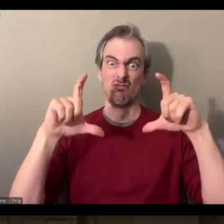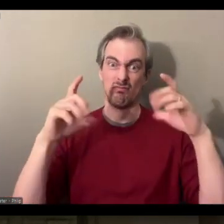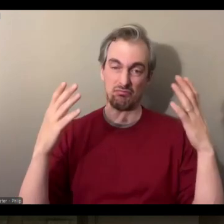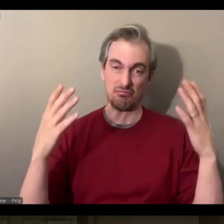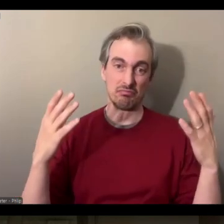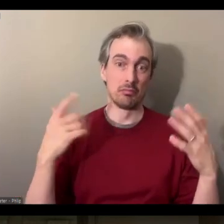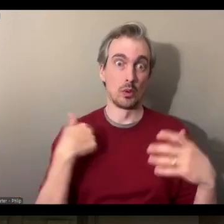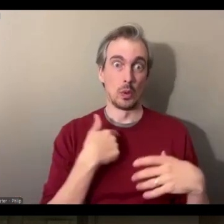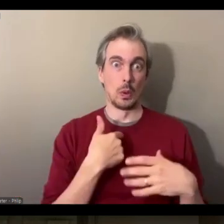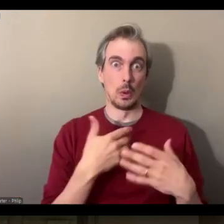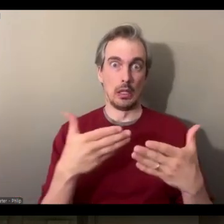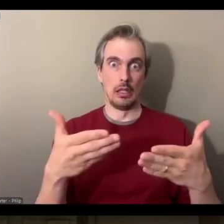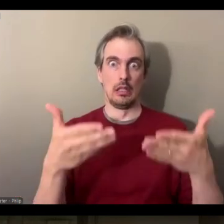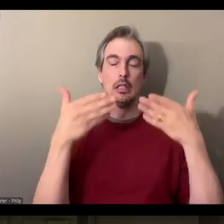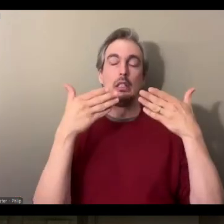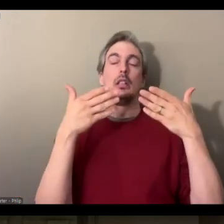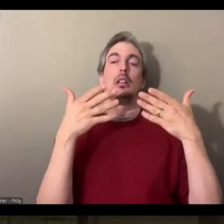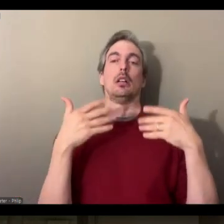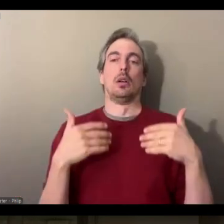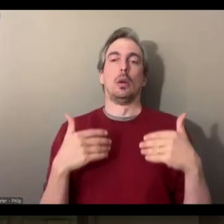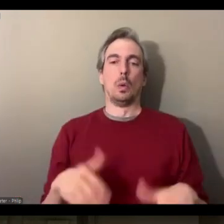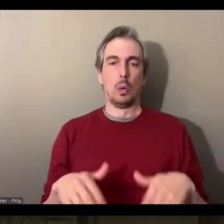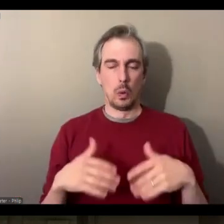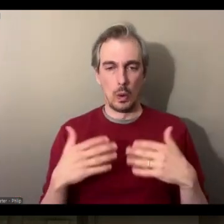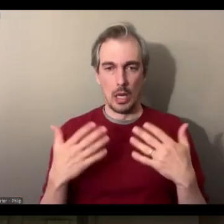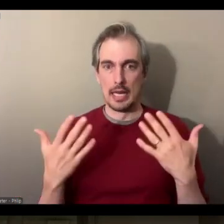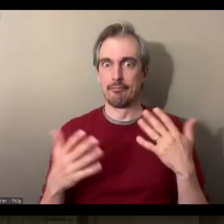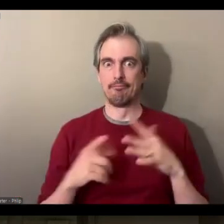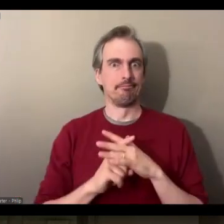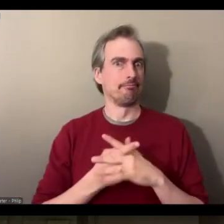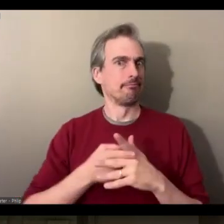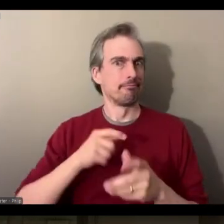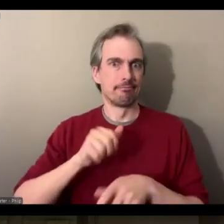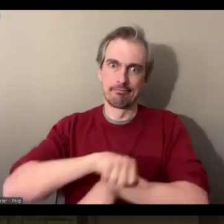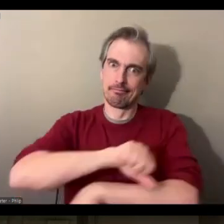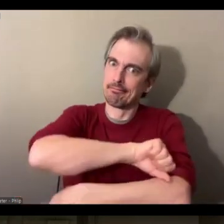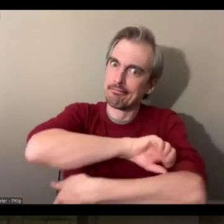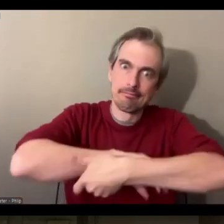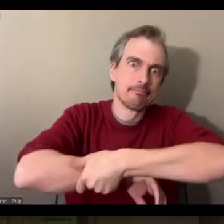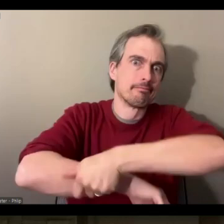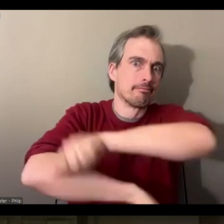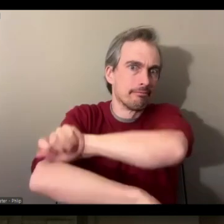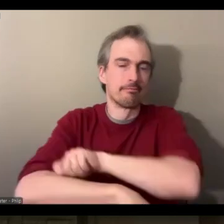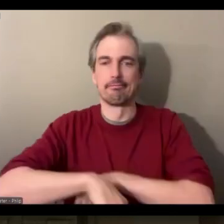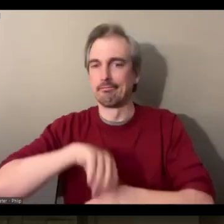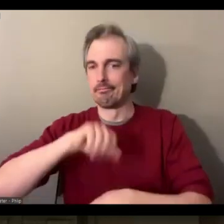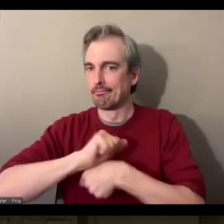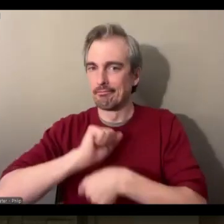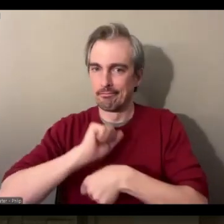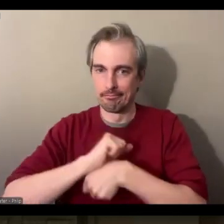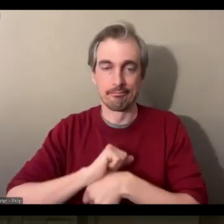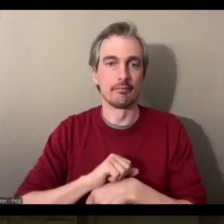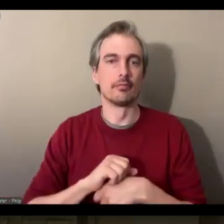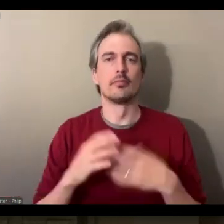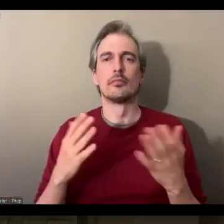what Equal Entry found. And again, giving you an idea, this is starting in October, 2023.